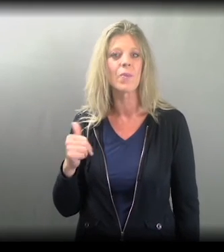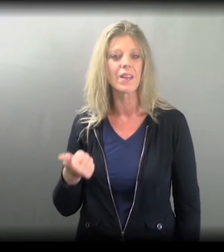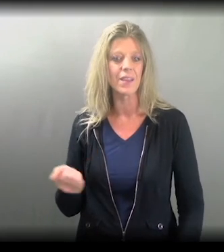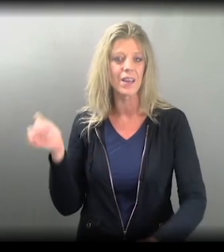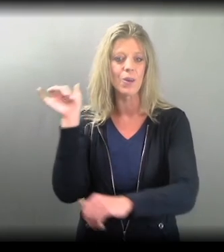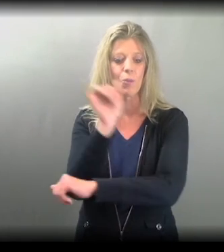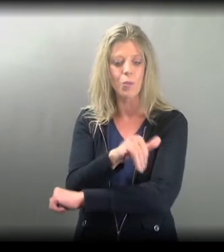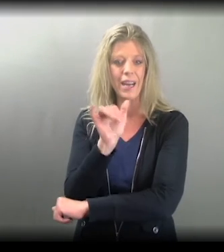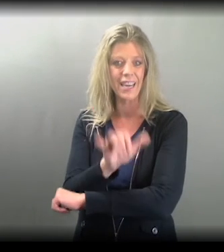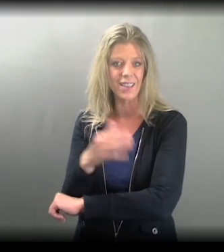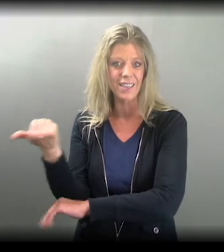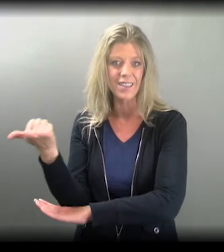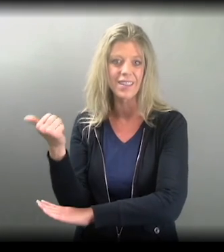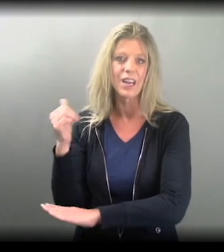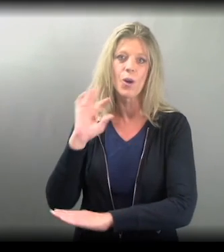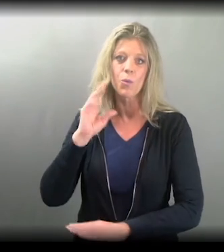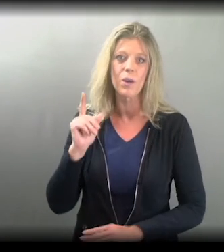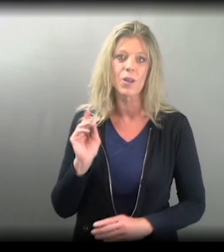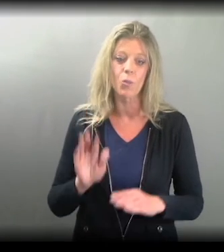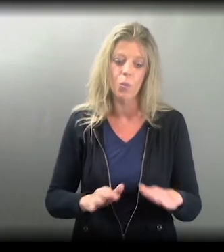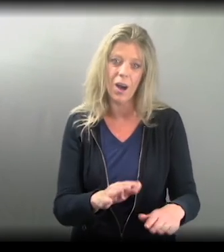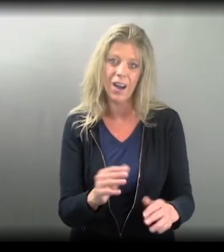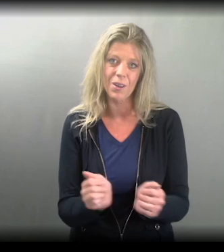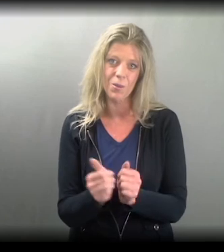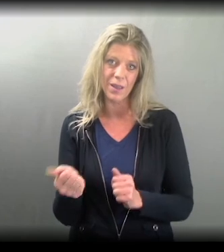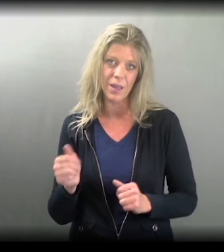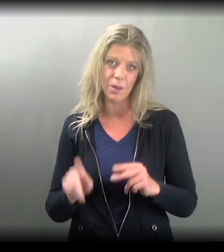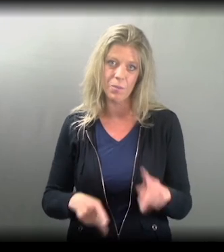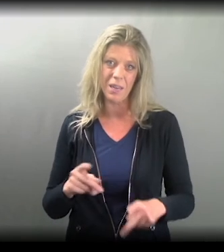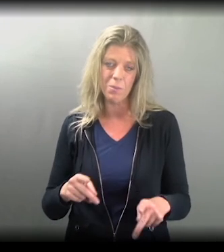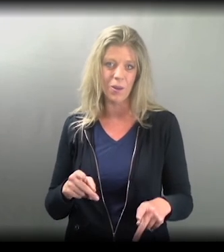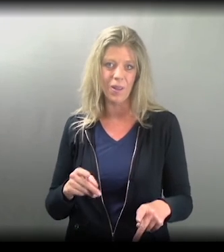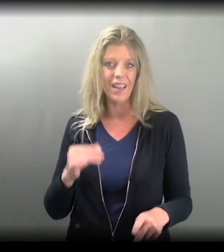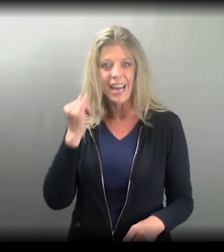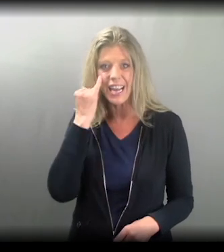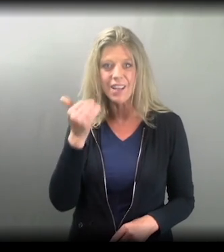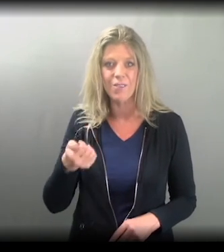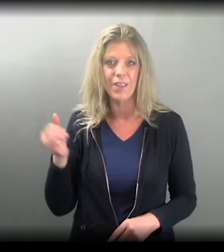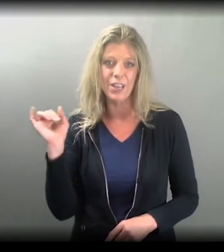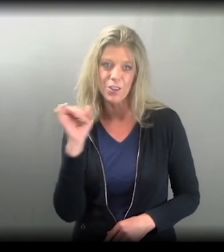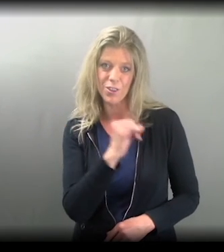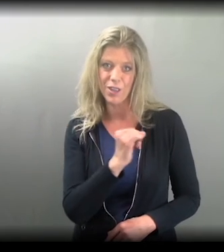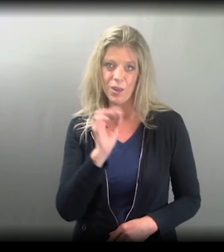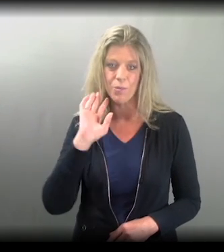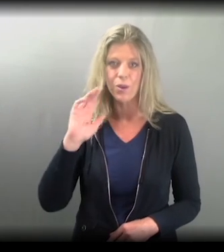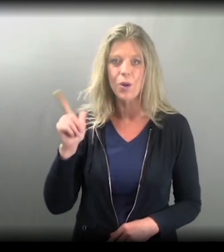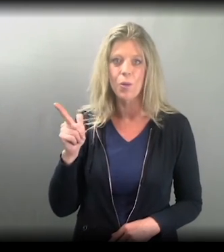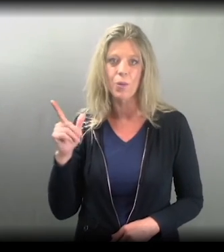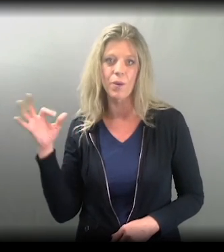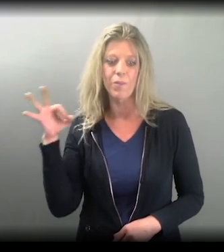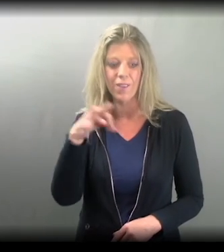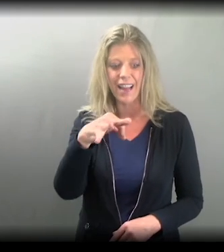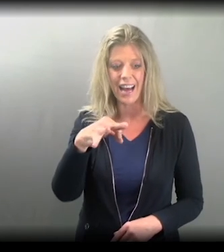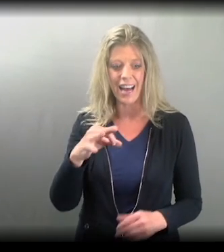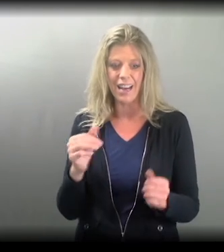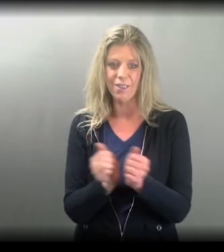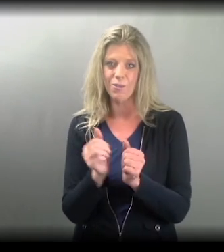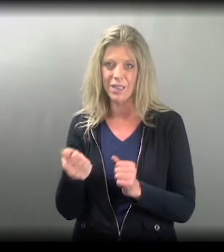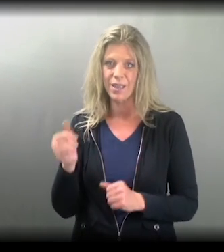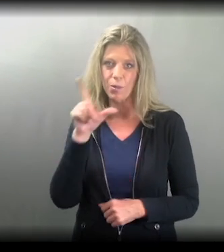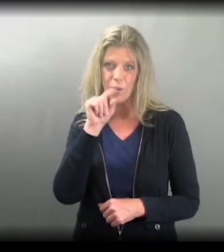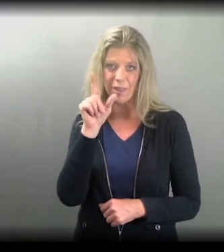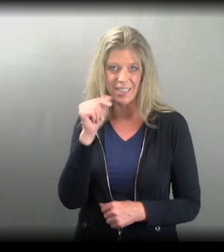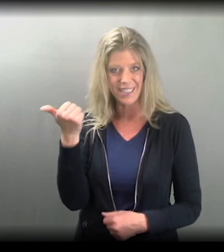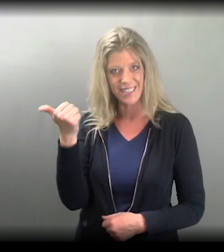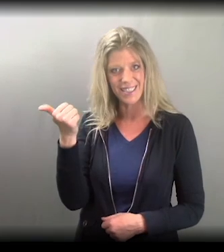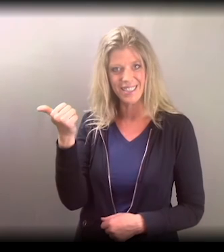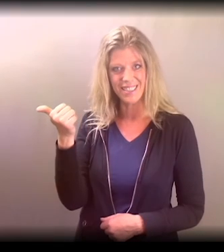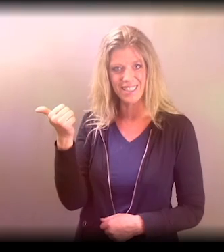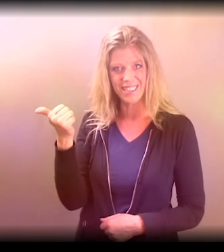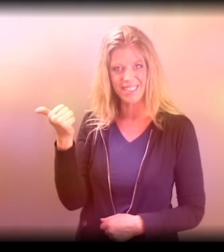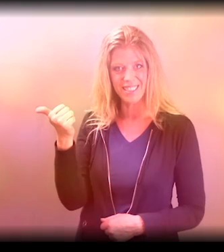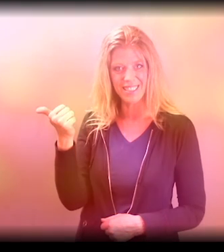The whales will walk with the people, if the shrimp will fly with the birds.